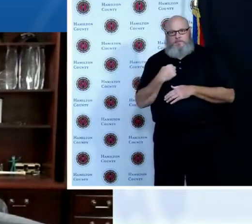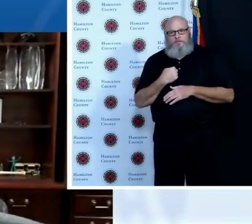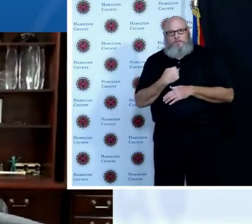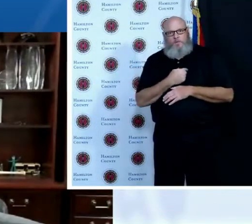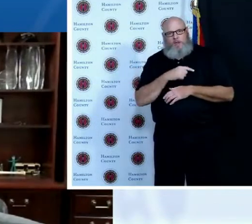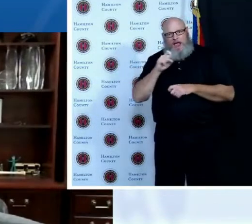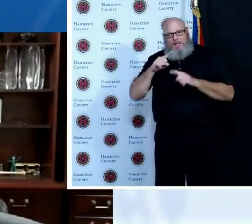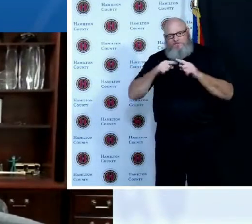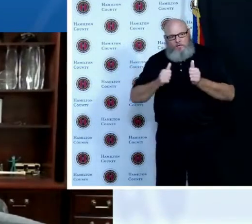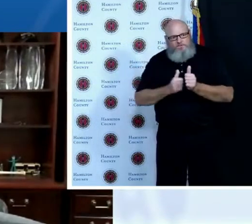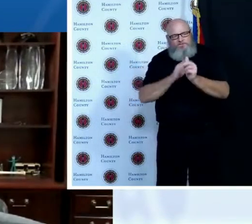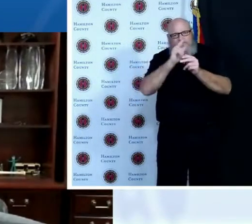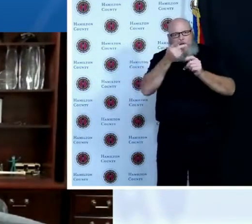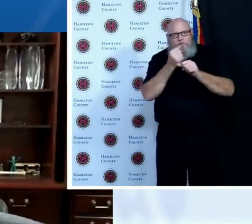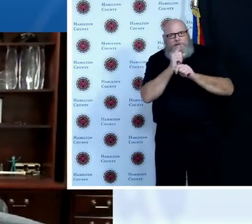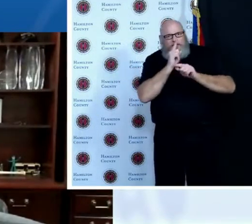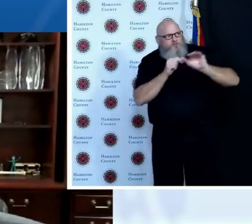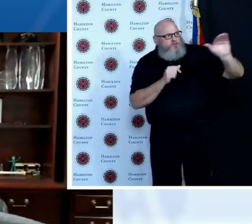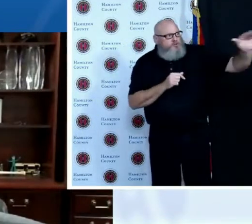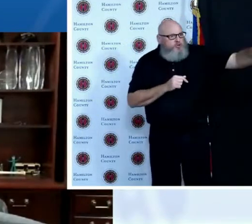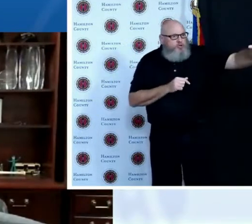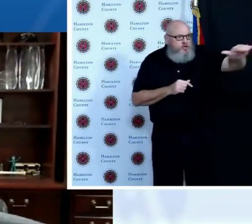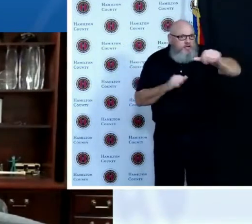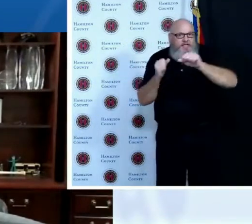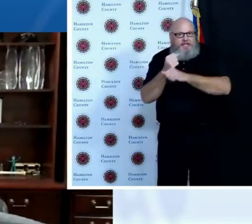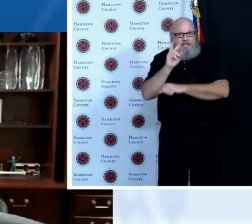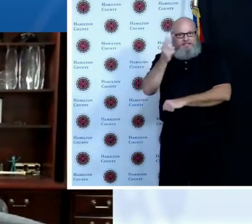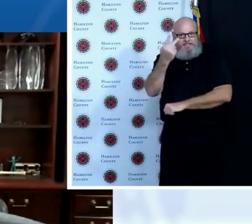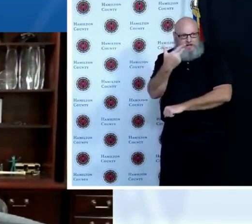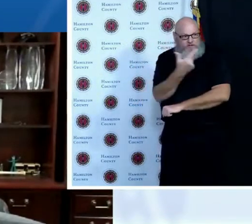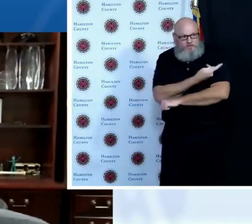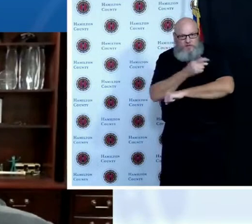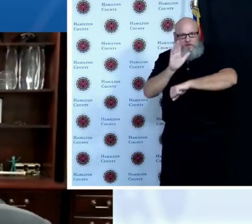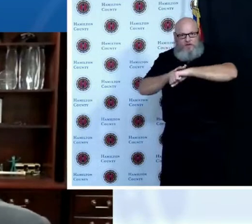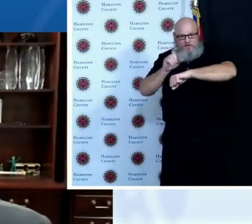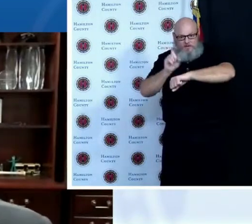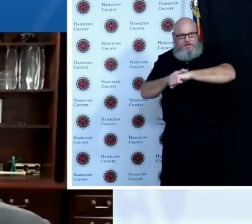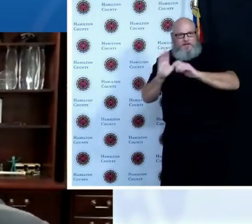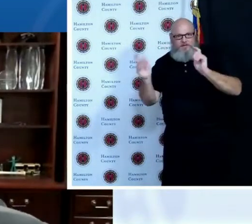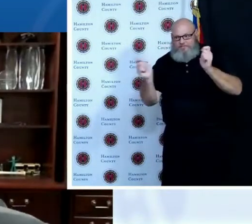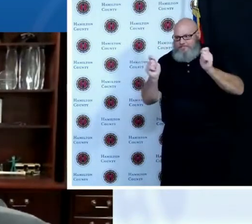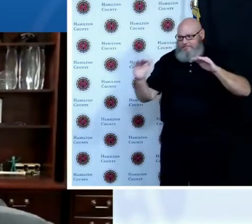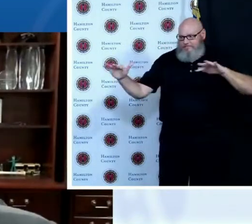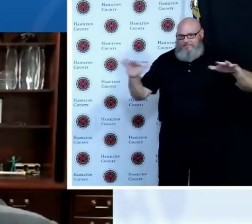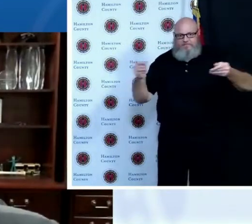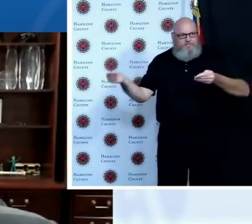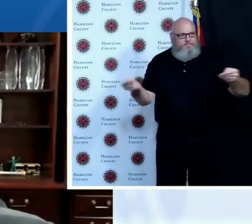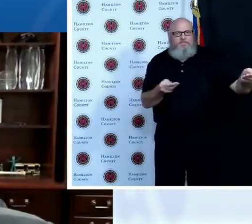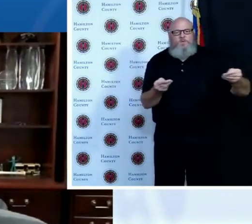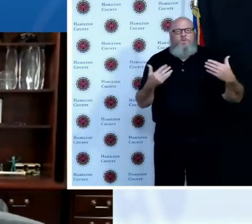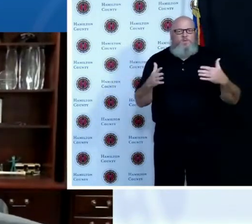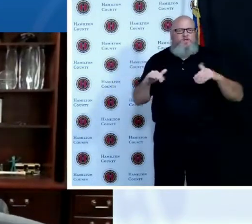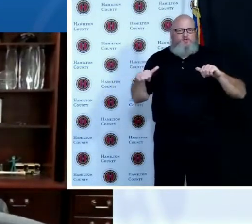involved in terms of setting up the all the infrastructure necessary to deliver the vaccine